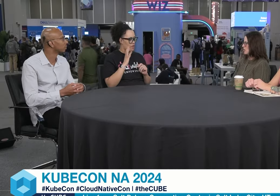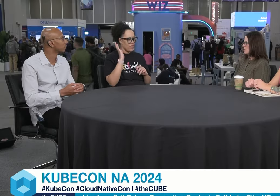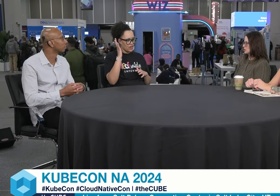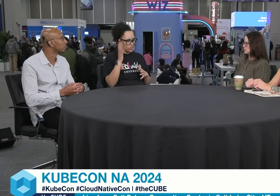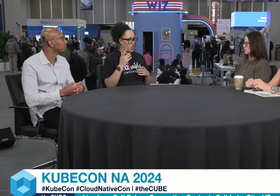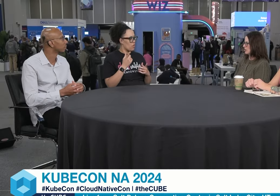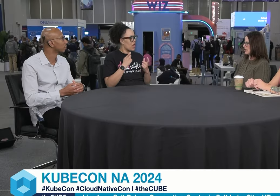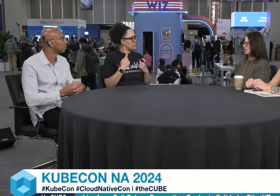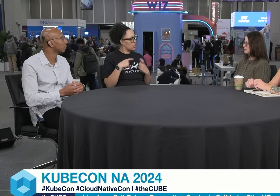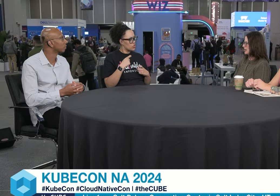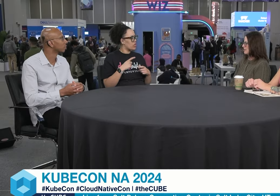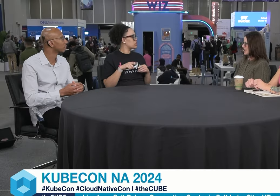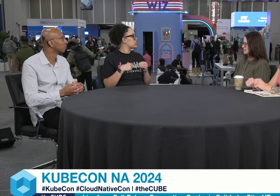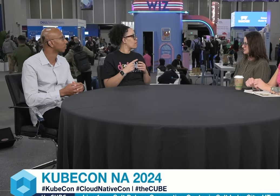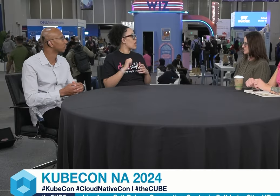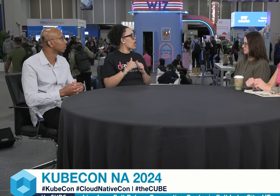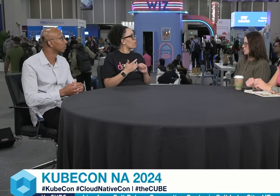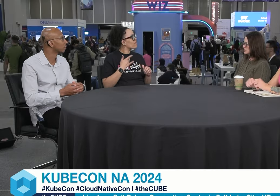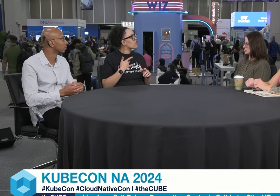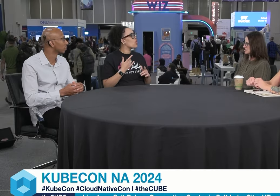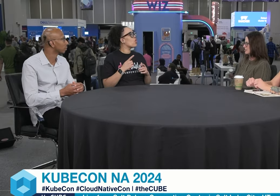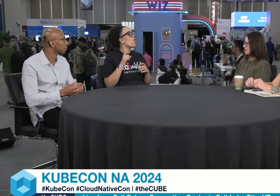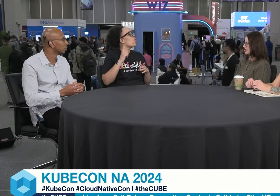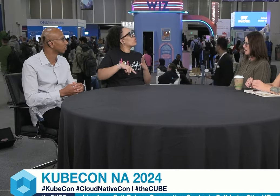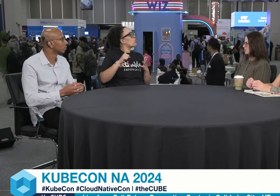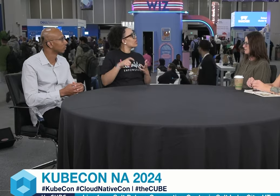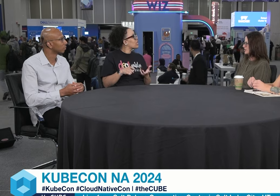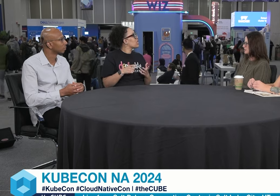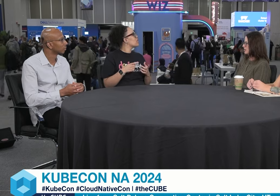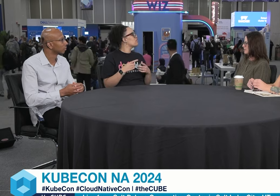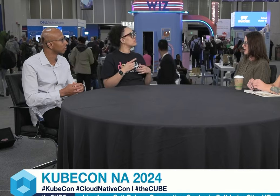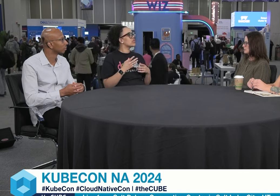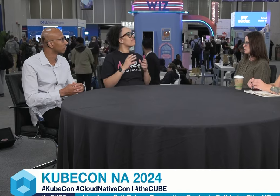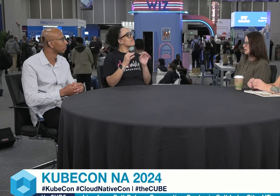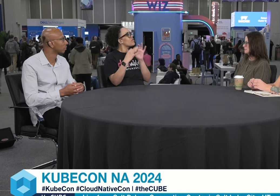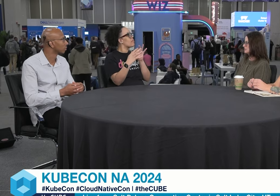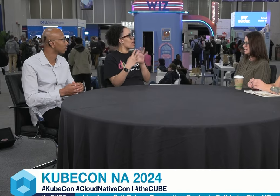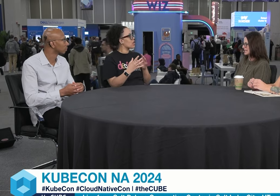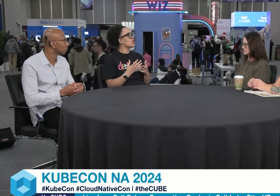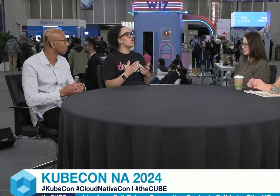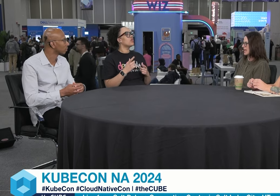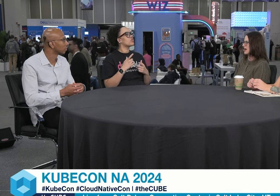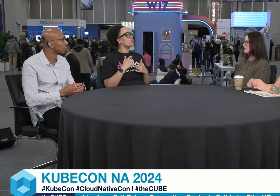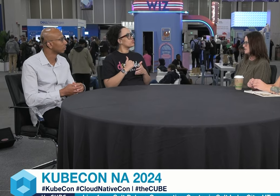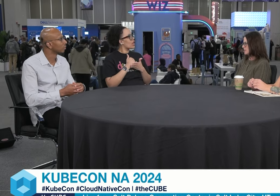So Google Cloud asked us some questions about how we feel about the needs that we have,